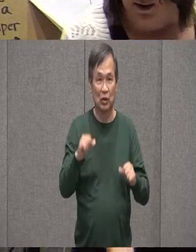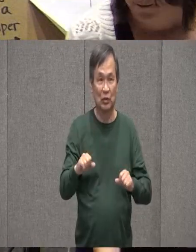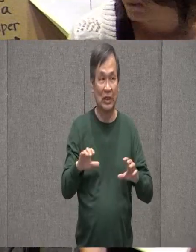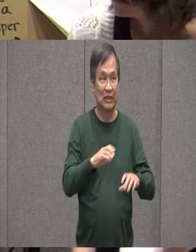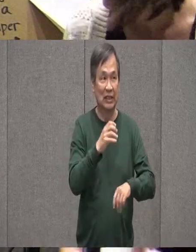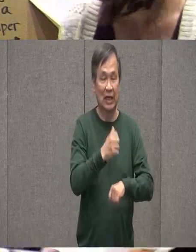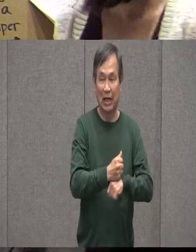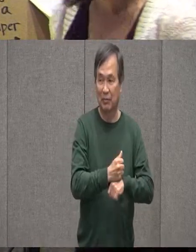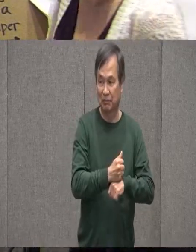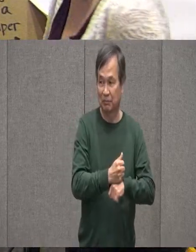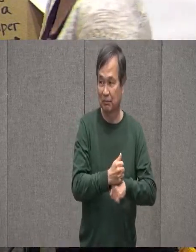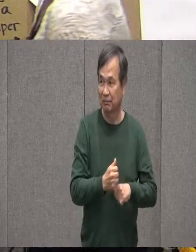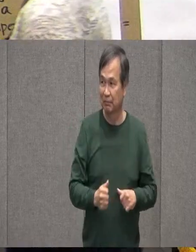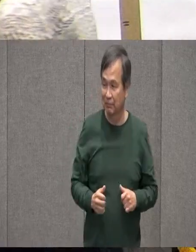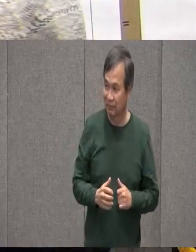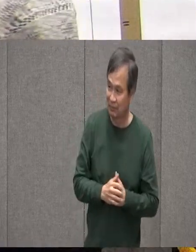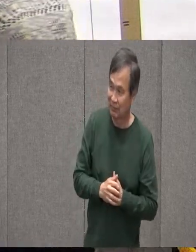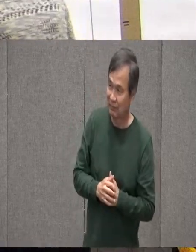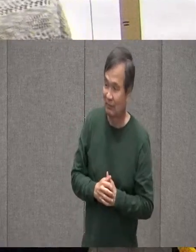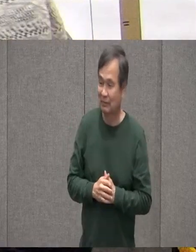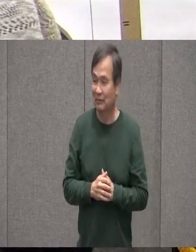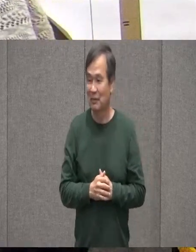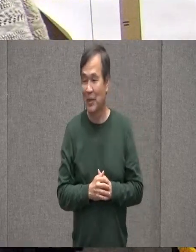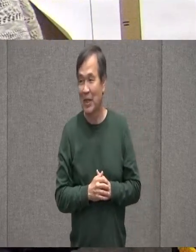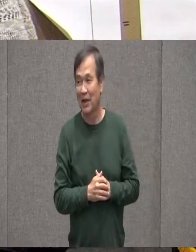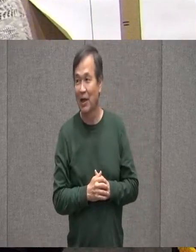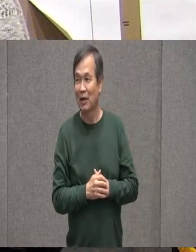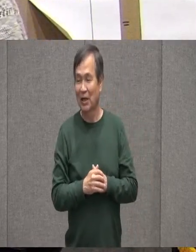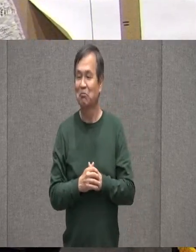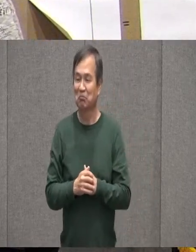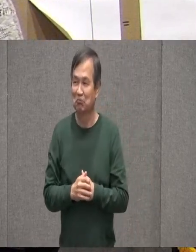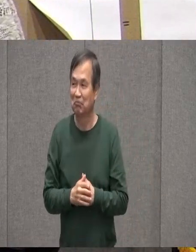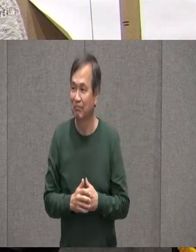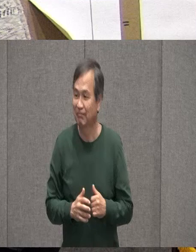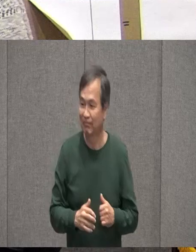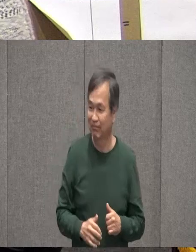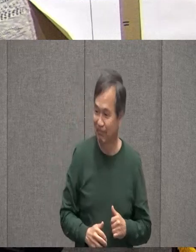[Mrs Rudd] Now, the only reason that we're actually using a light is because we're inside.